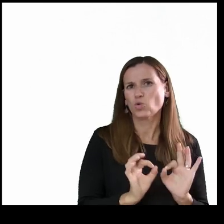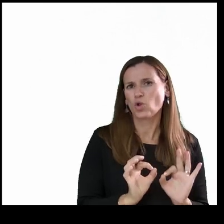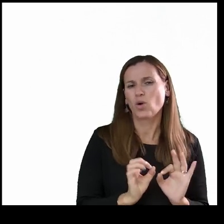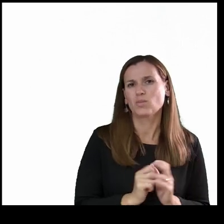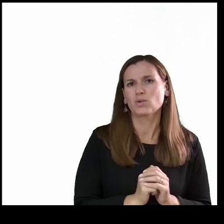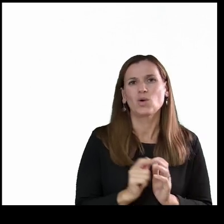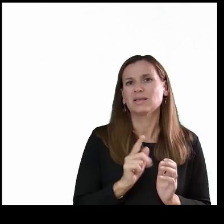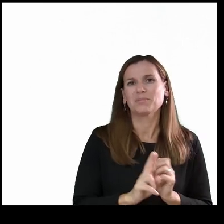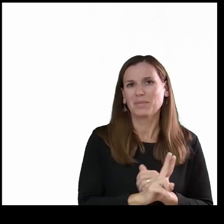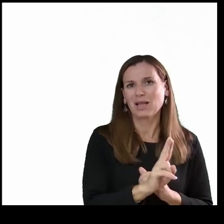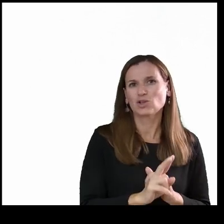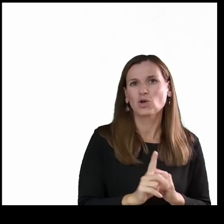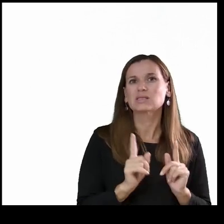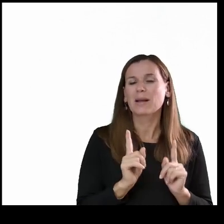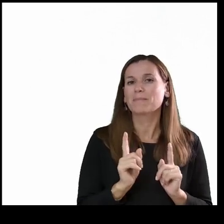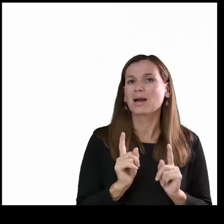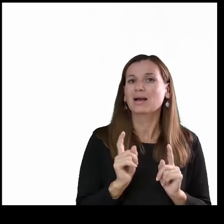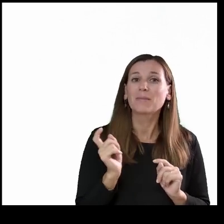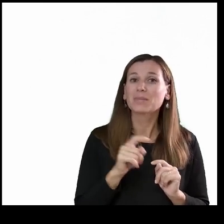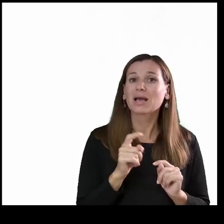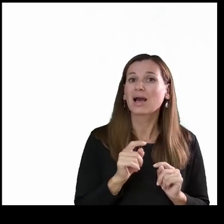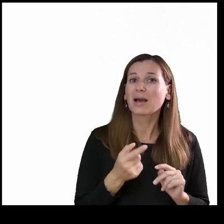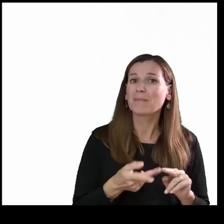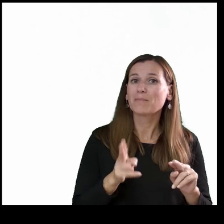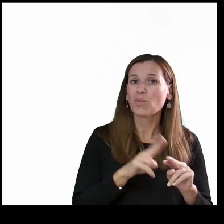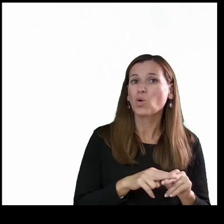but it's coming again with more comprehension